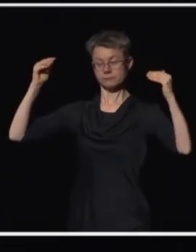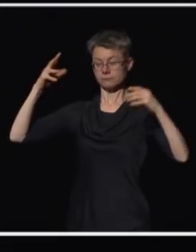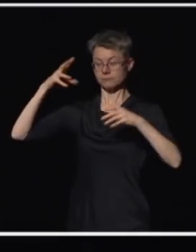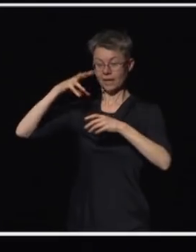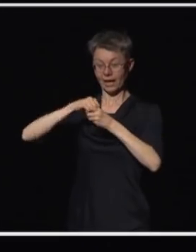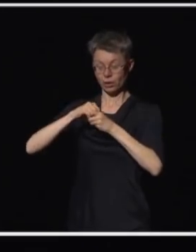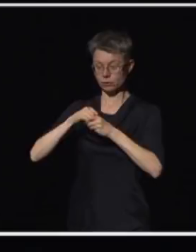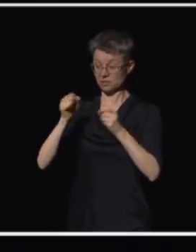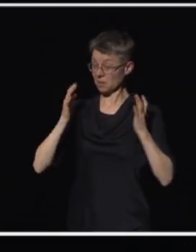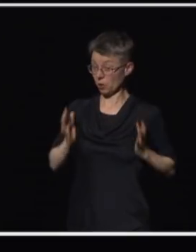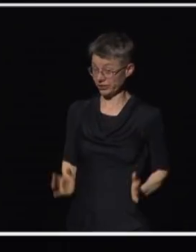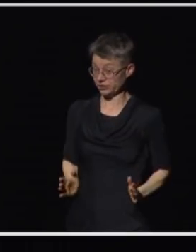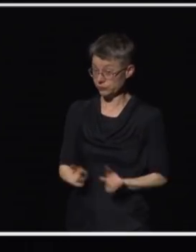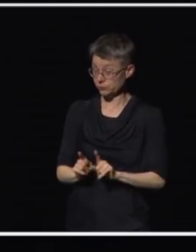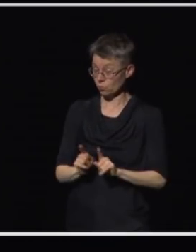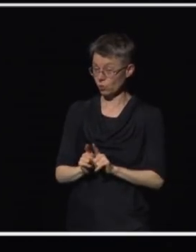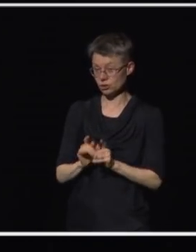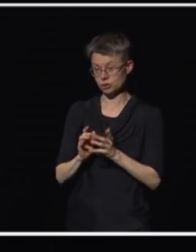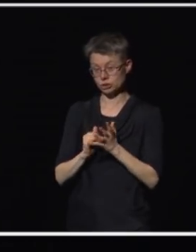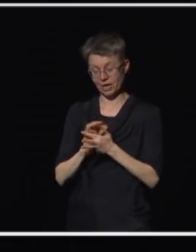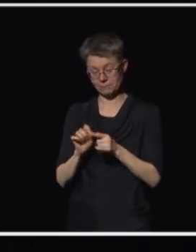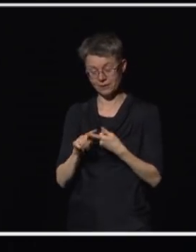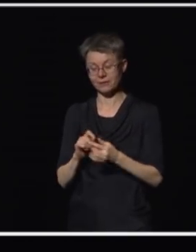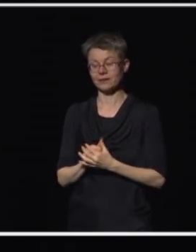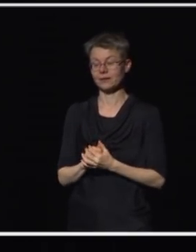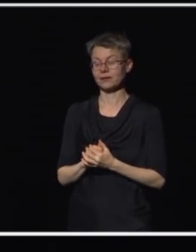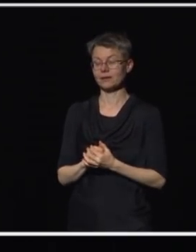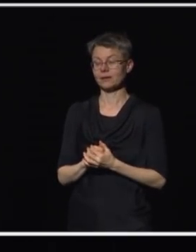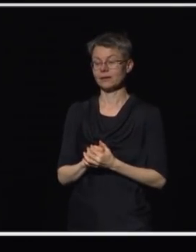And this person having to look back on the country